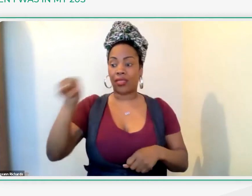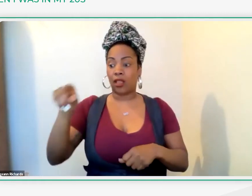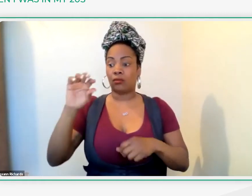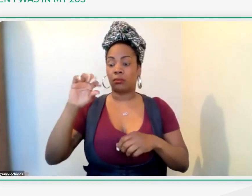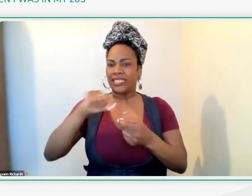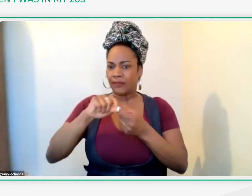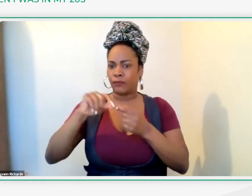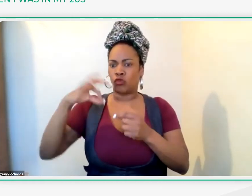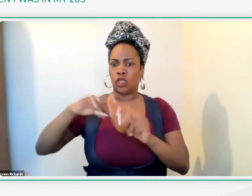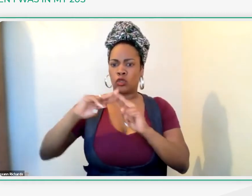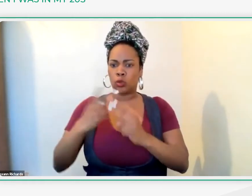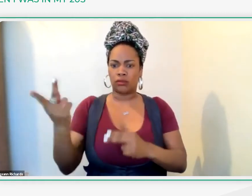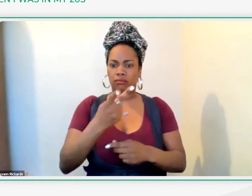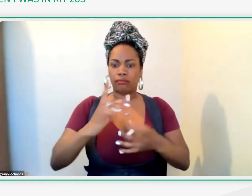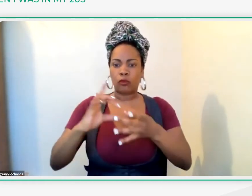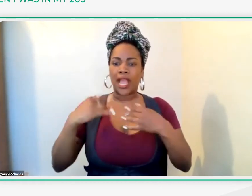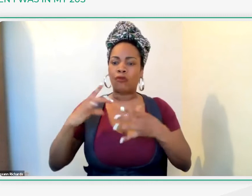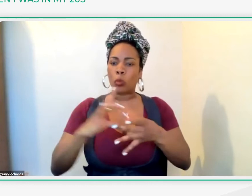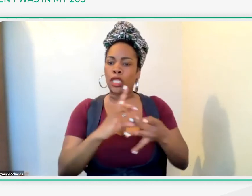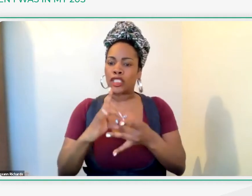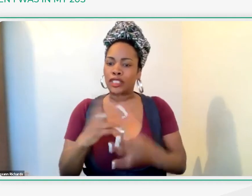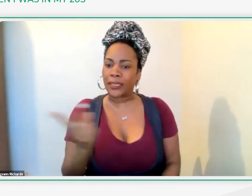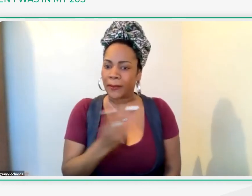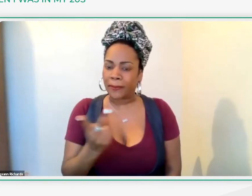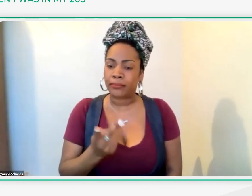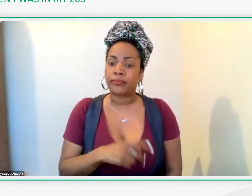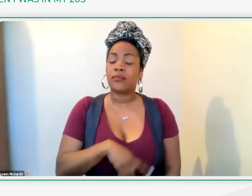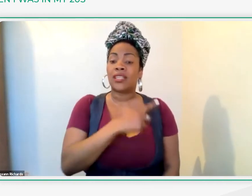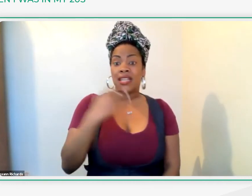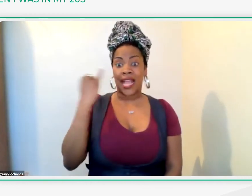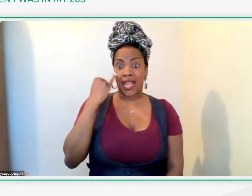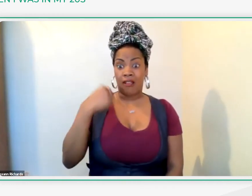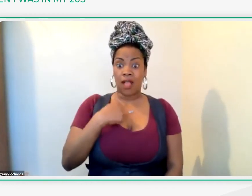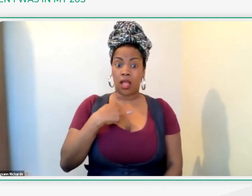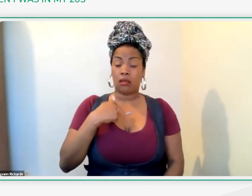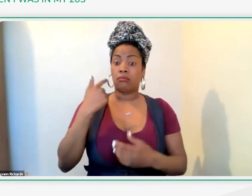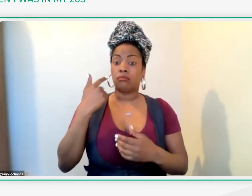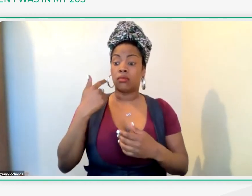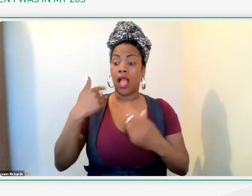So my job has a specific credit union associated with it.